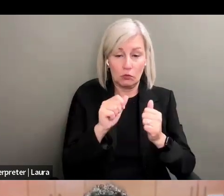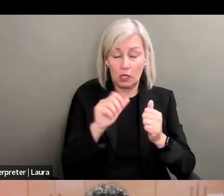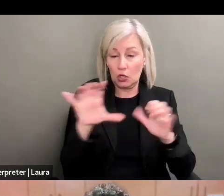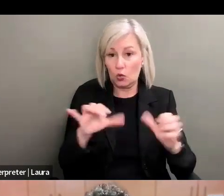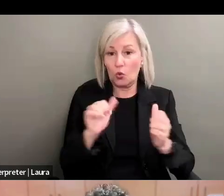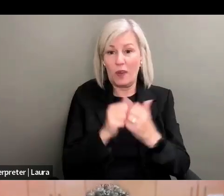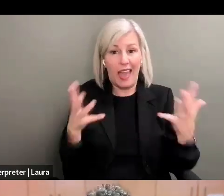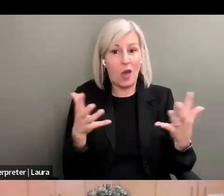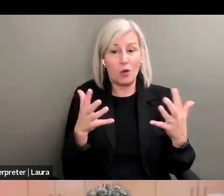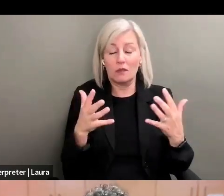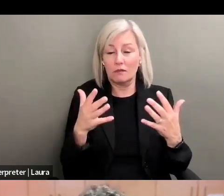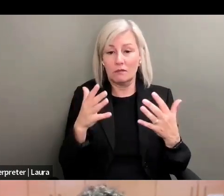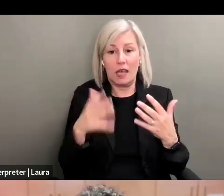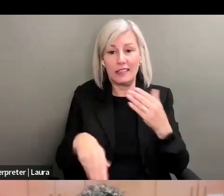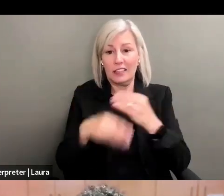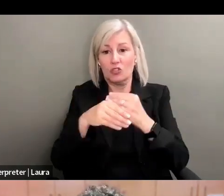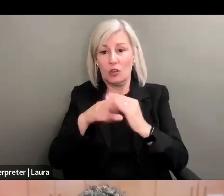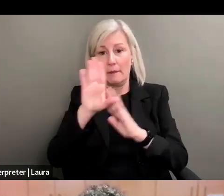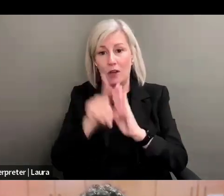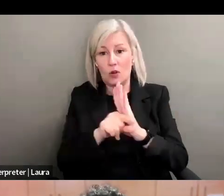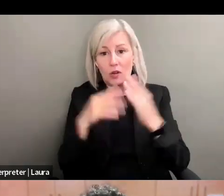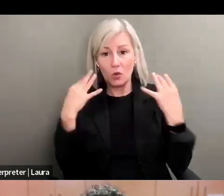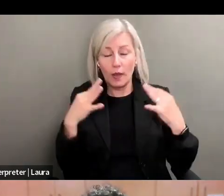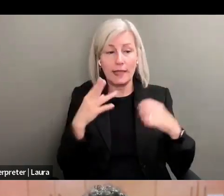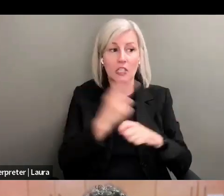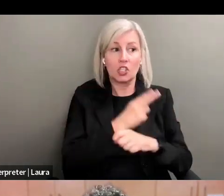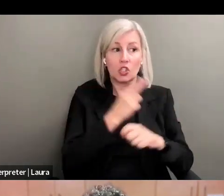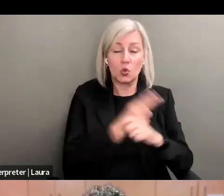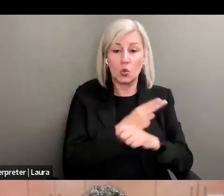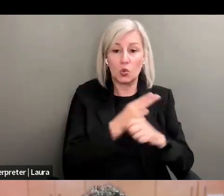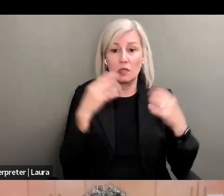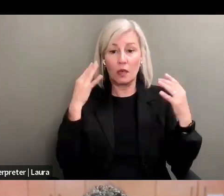noise and almost utilize the background noise that might be present as your noise.